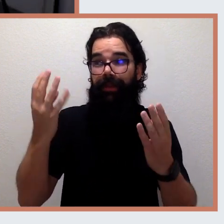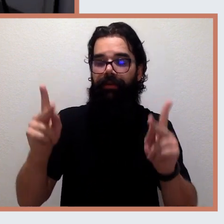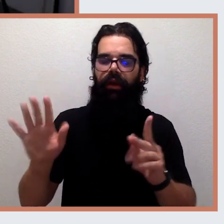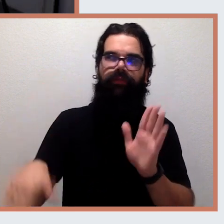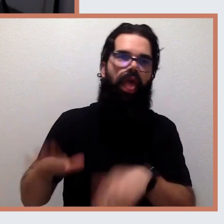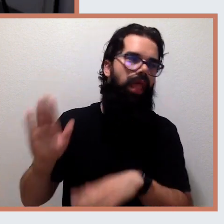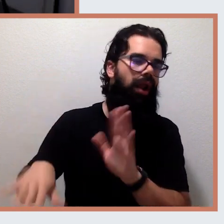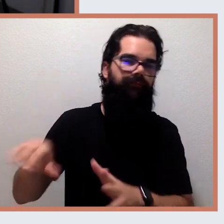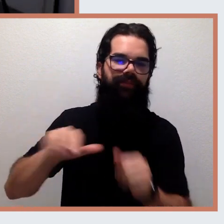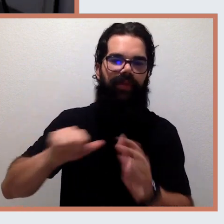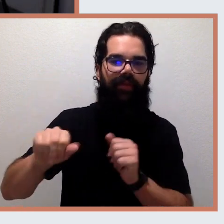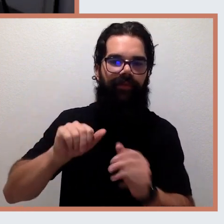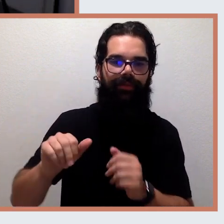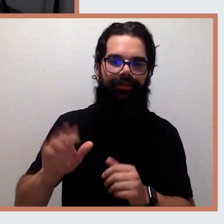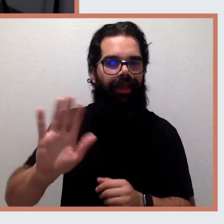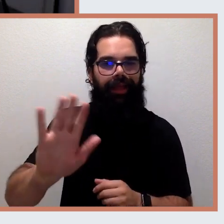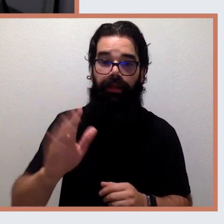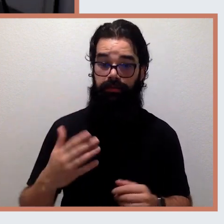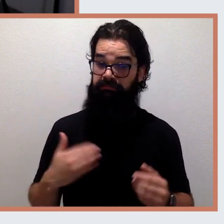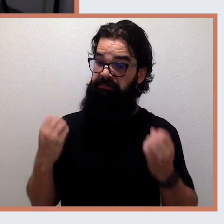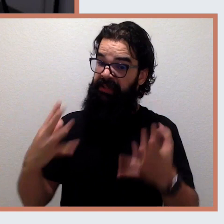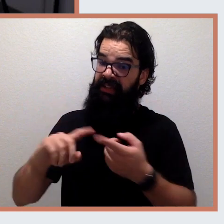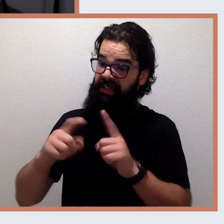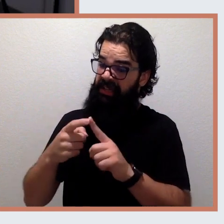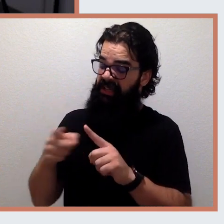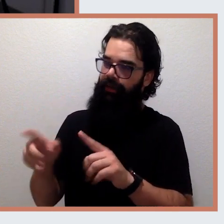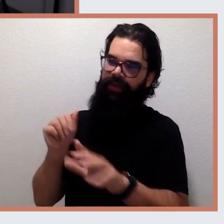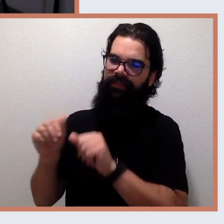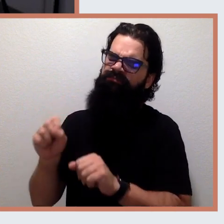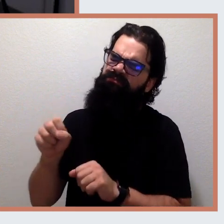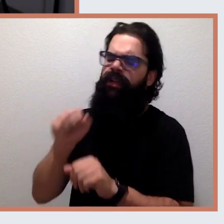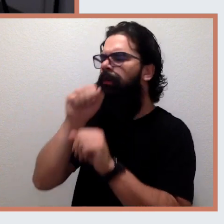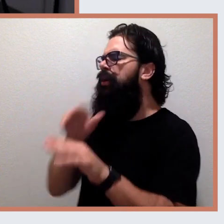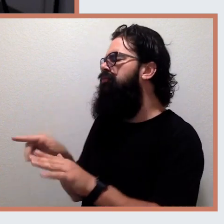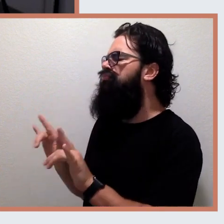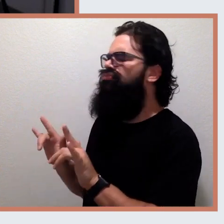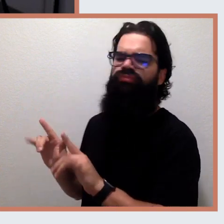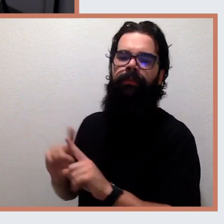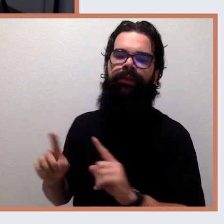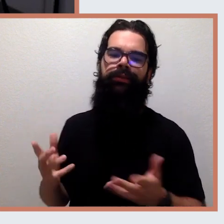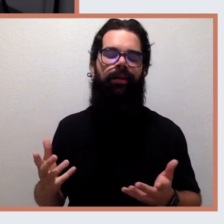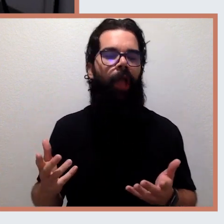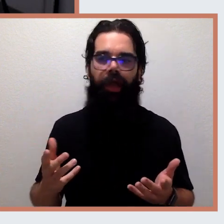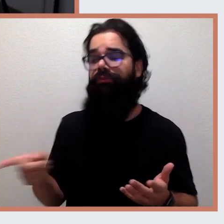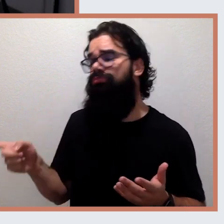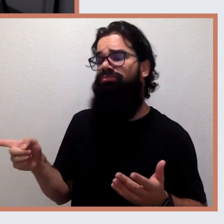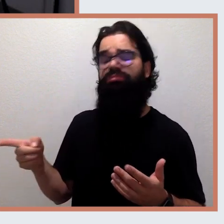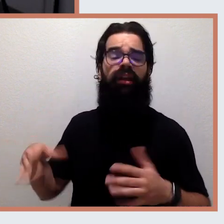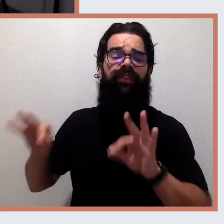Remember, this is a very hard industry. That's why not everybody does it. That's why a lot of people leave. 20 years I've been here, I have so many friends that have left,